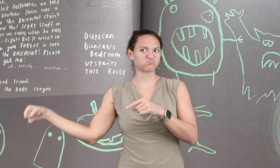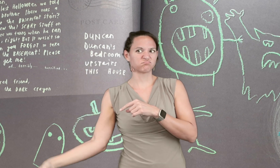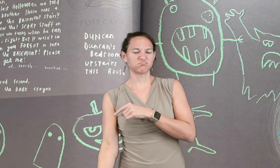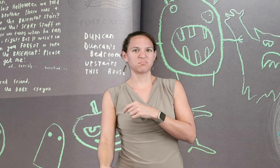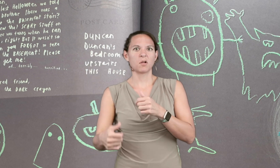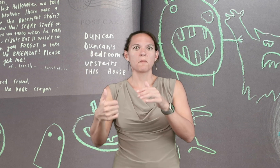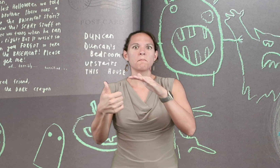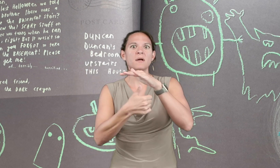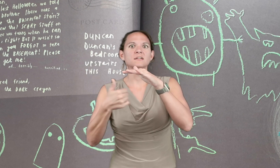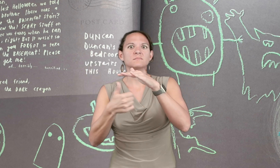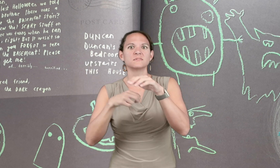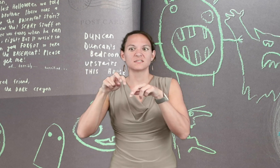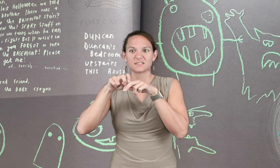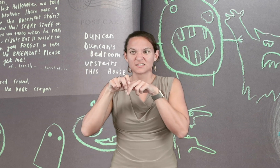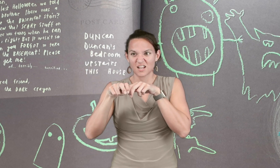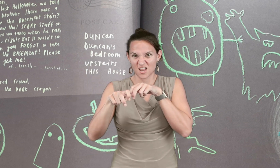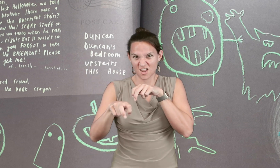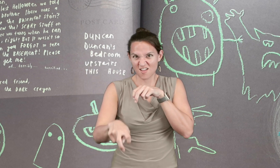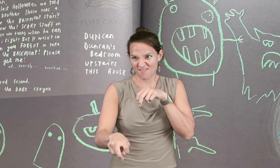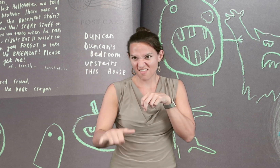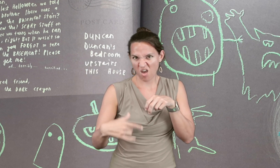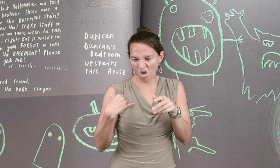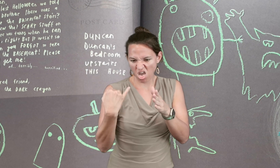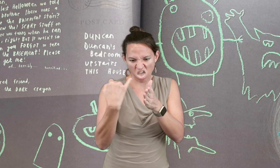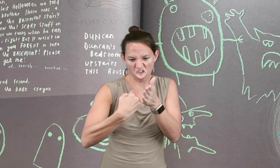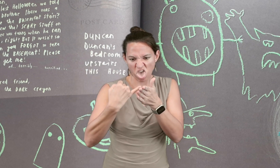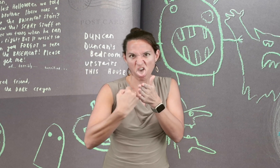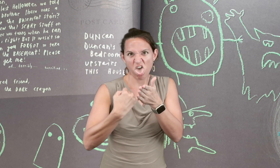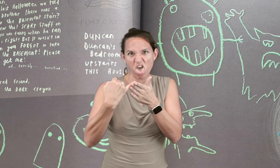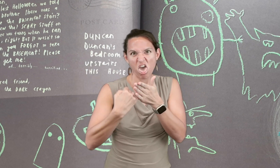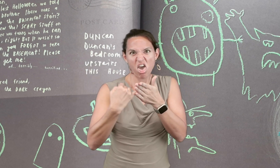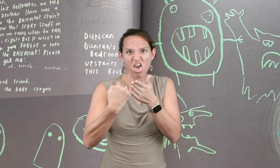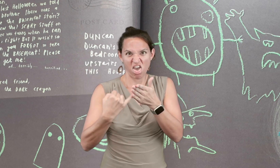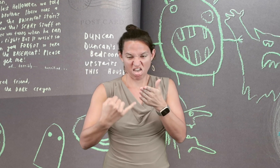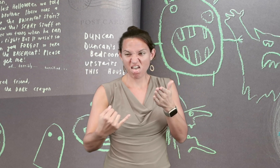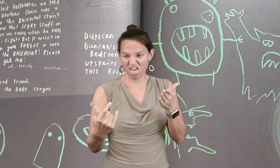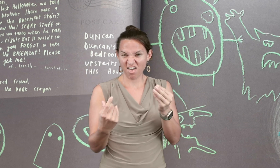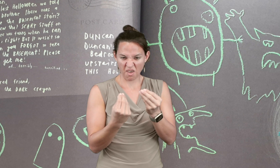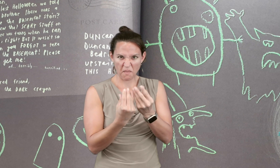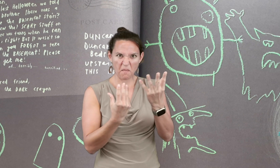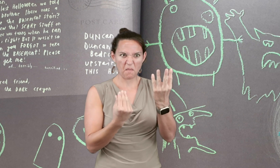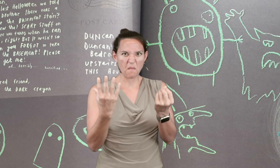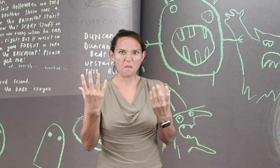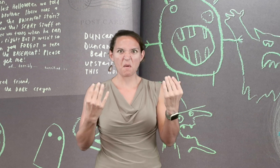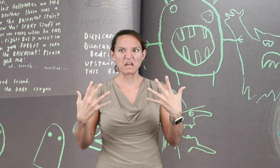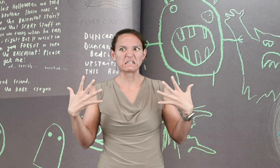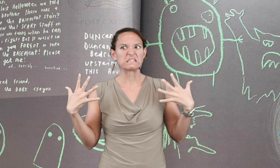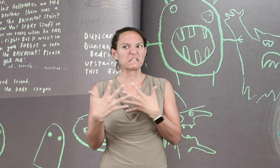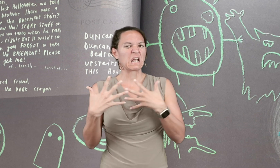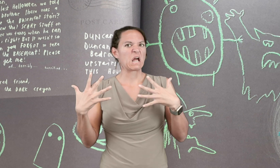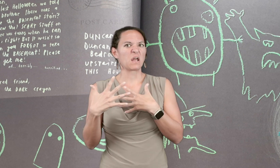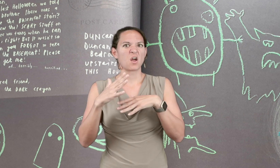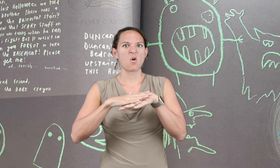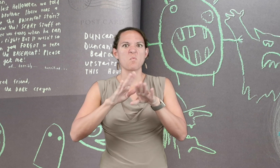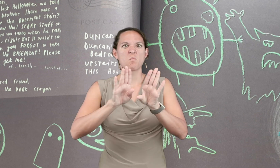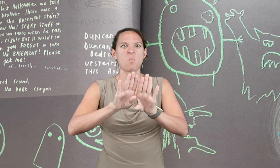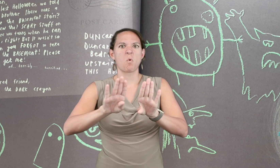ghosts downstairs in the basement. And we drew all these pictures that glowed on the wall?